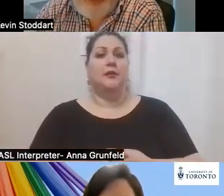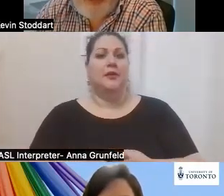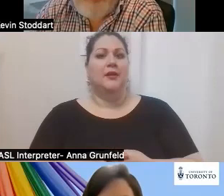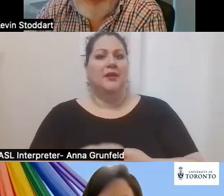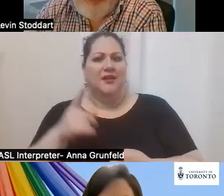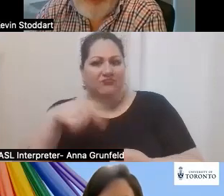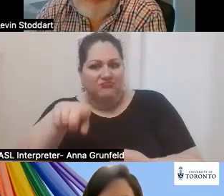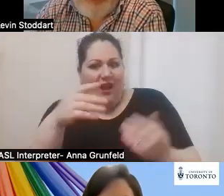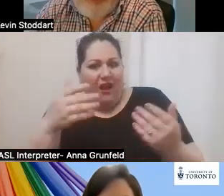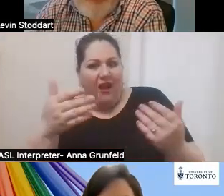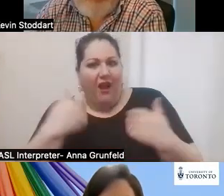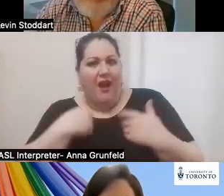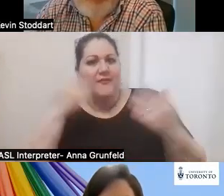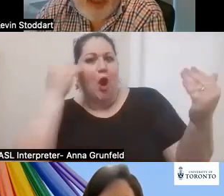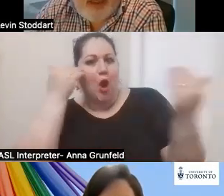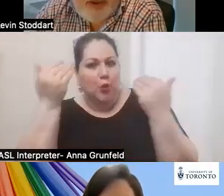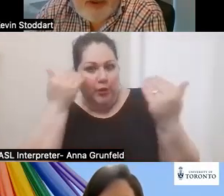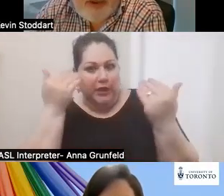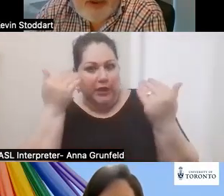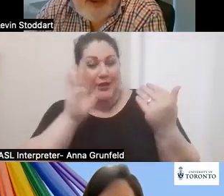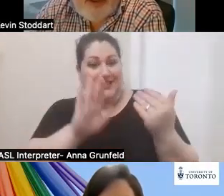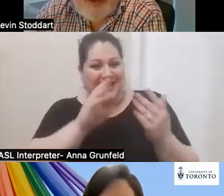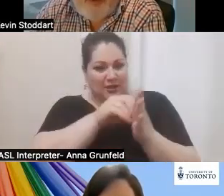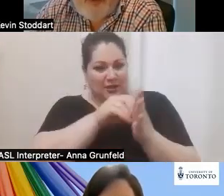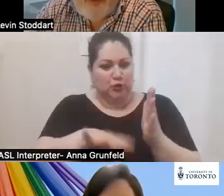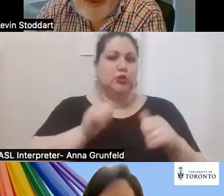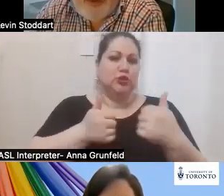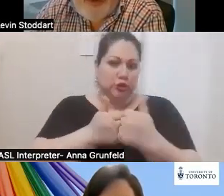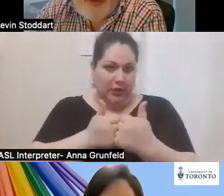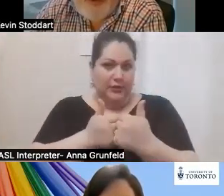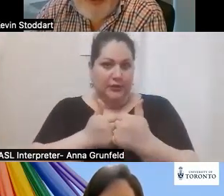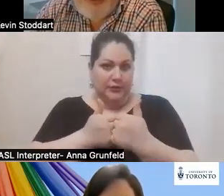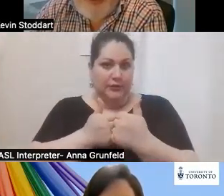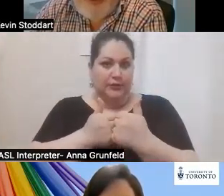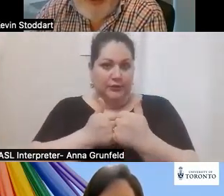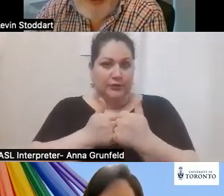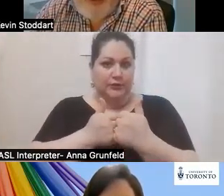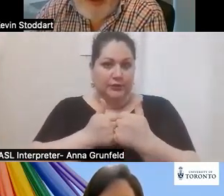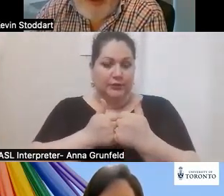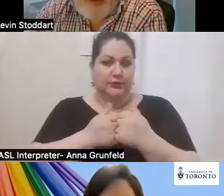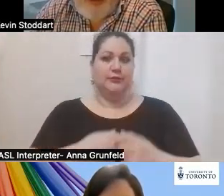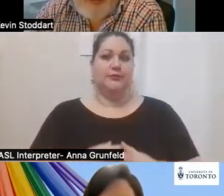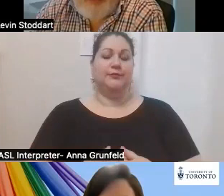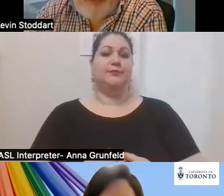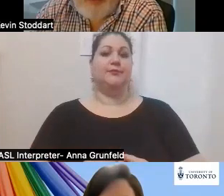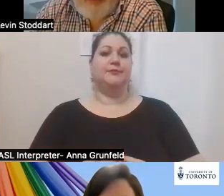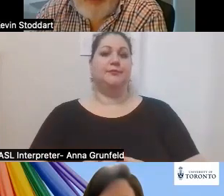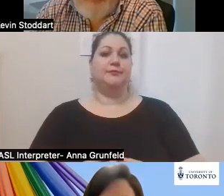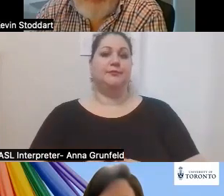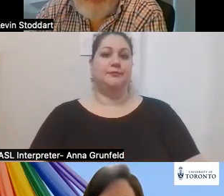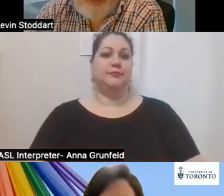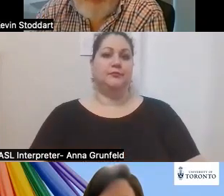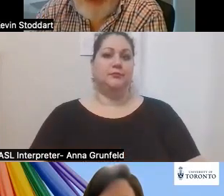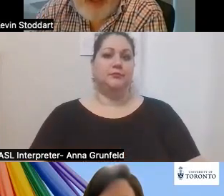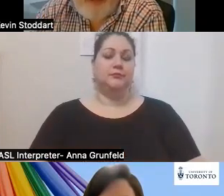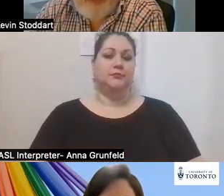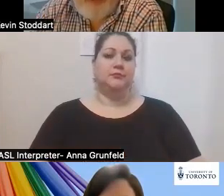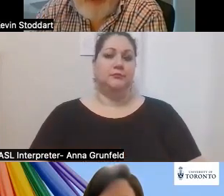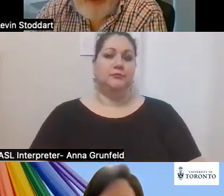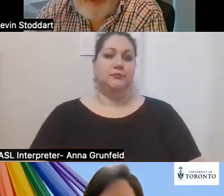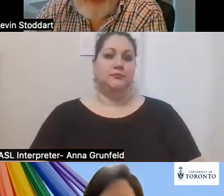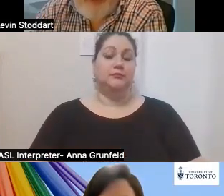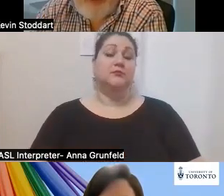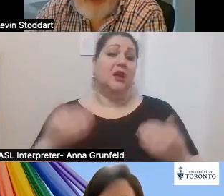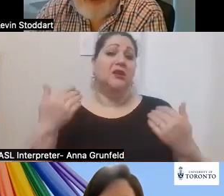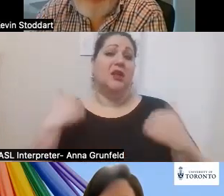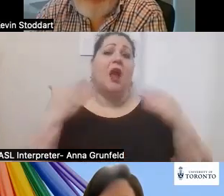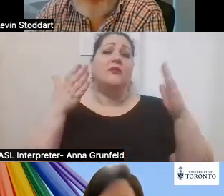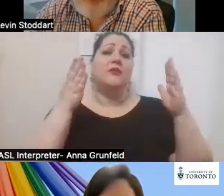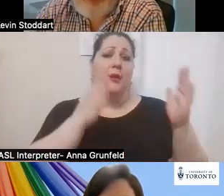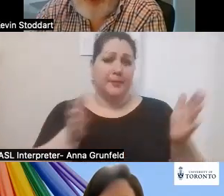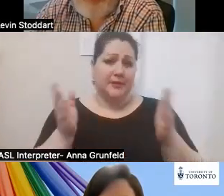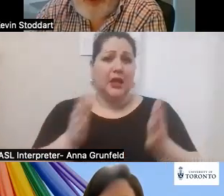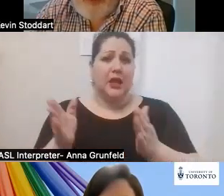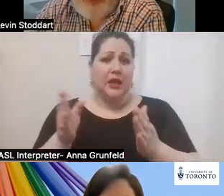of the students challenges and difficulties and a plan to support them with those.